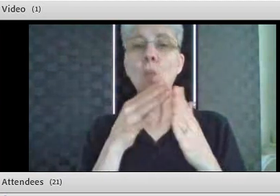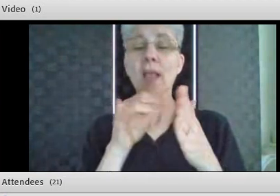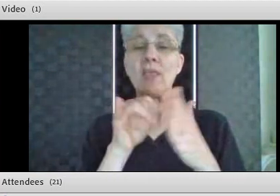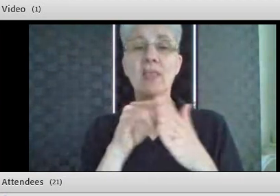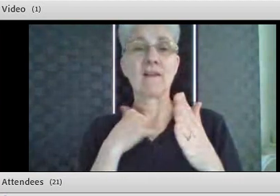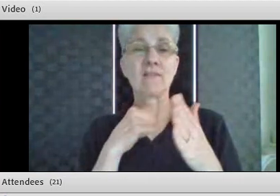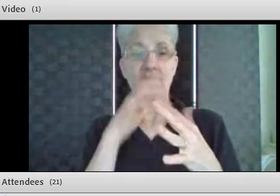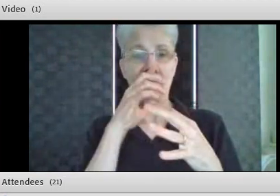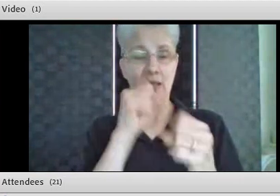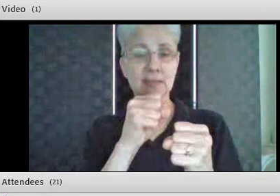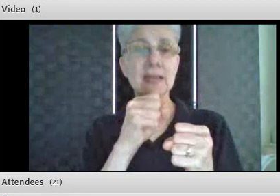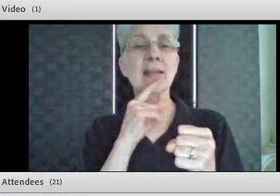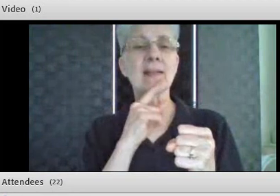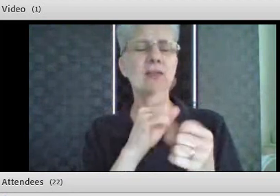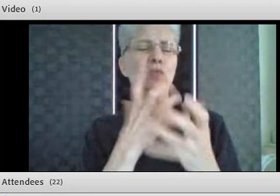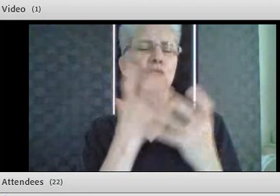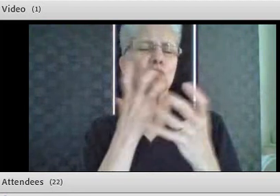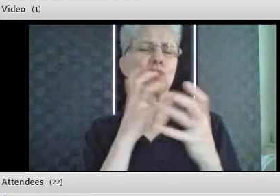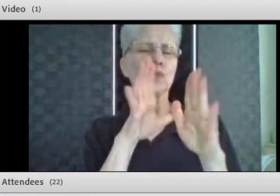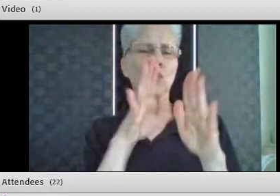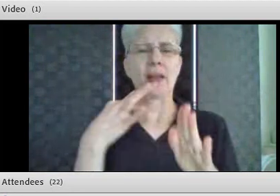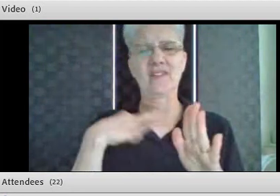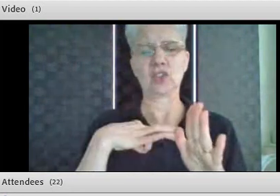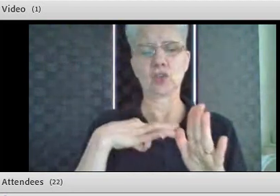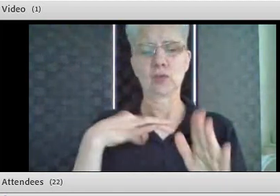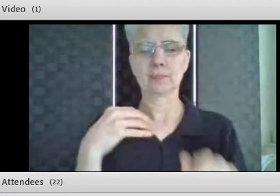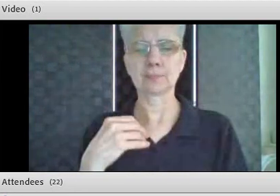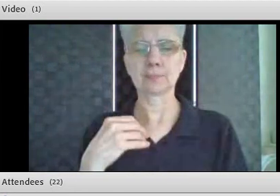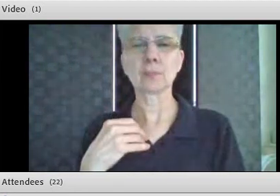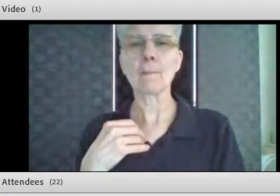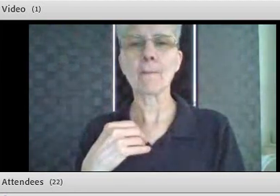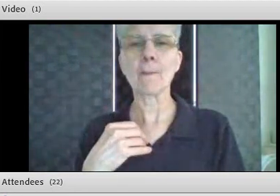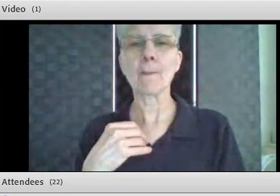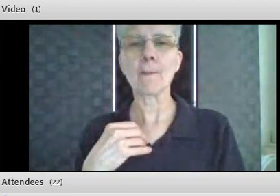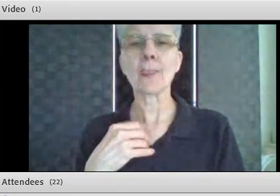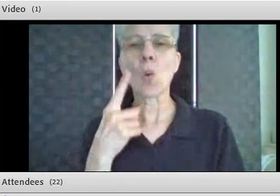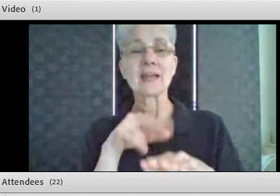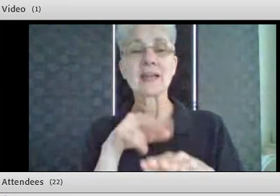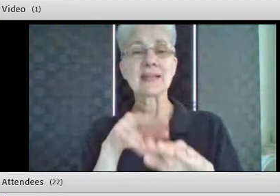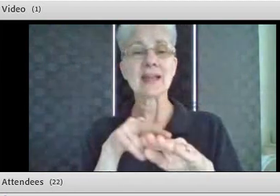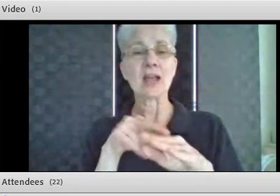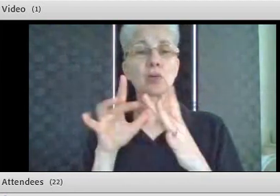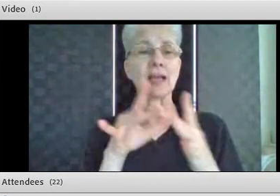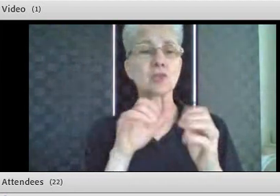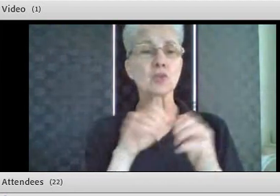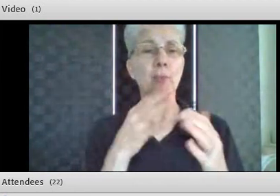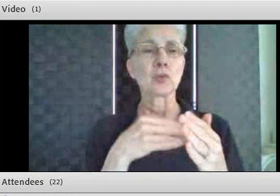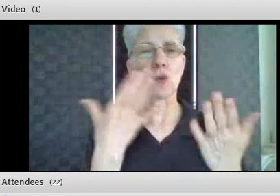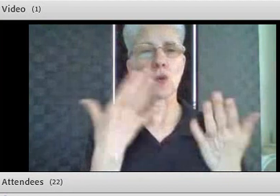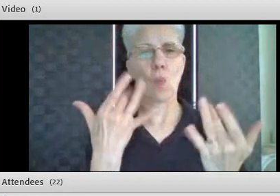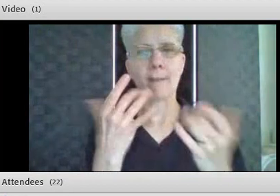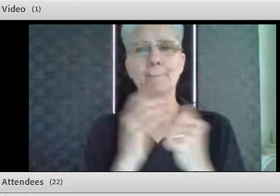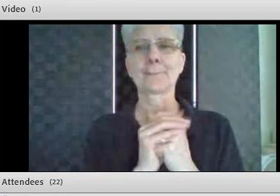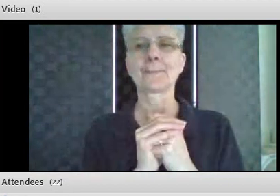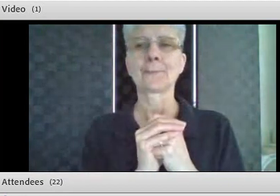and your fluency when you're reading the lyrics, so music just ties it all together in a way that I find fascinating